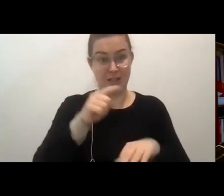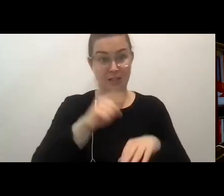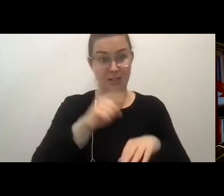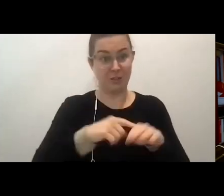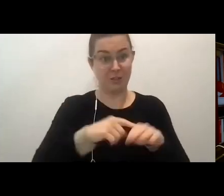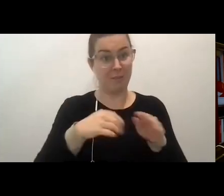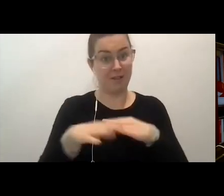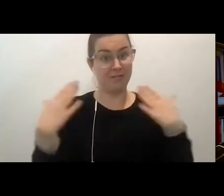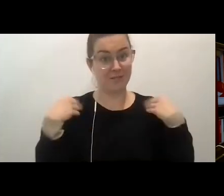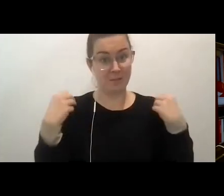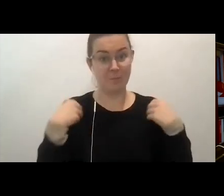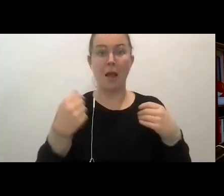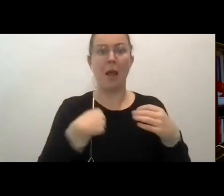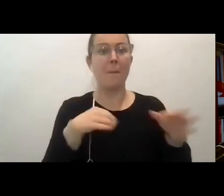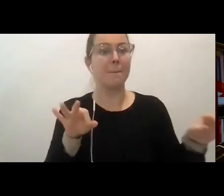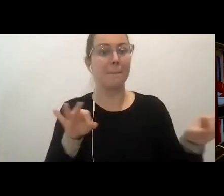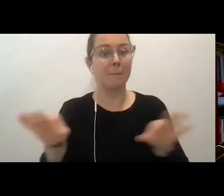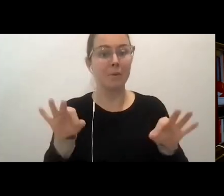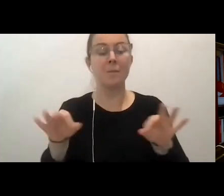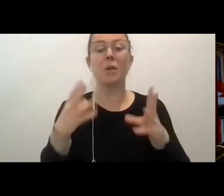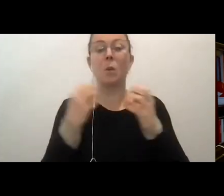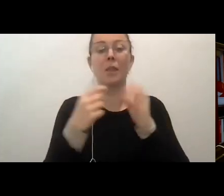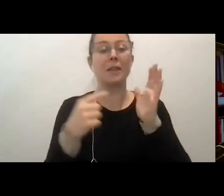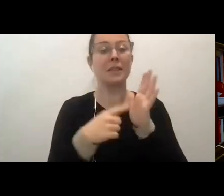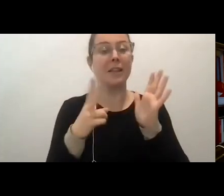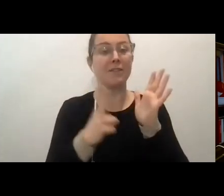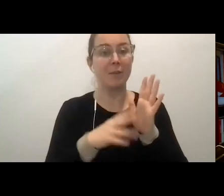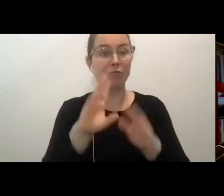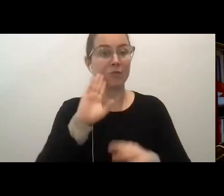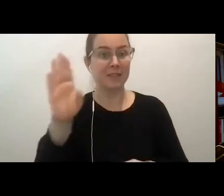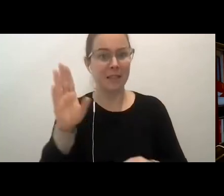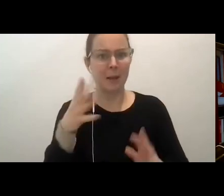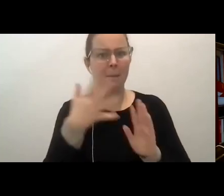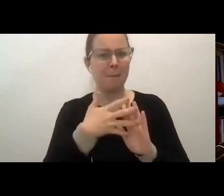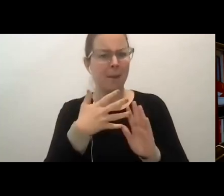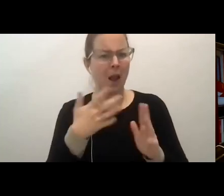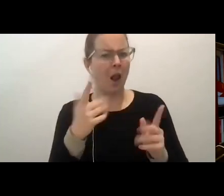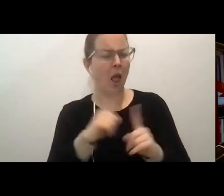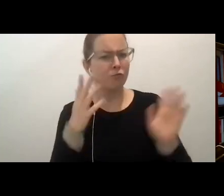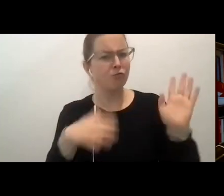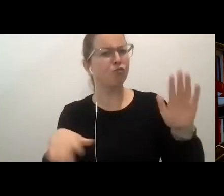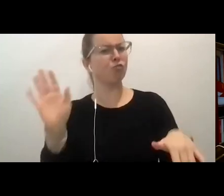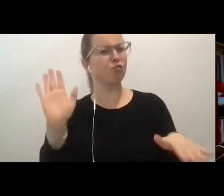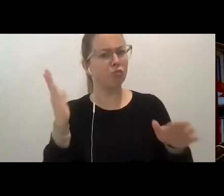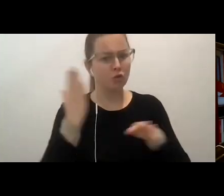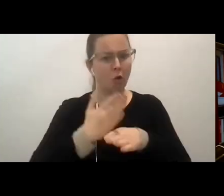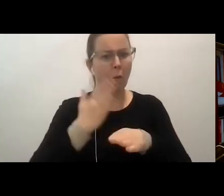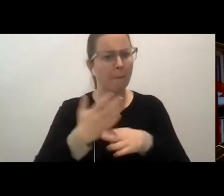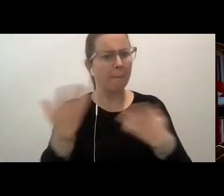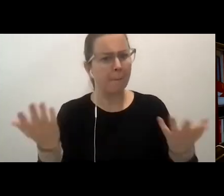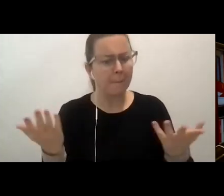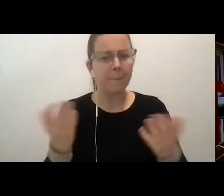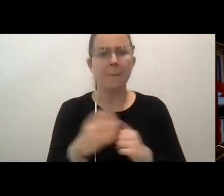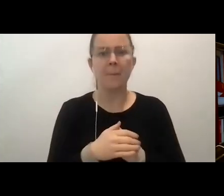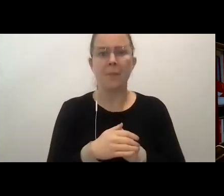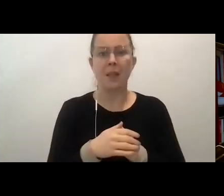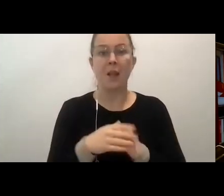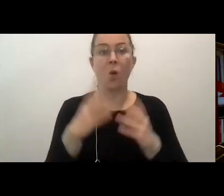and I was a TV presenter so, you know, a very glamorous career, and being hard of hearing